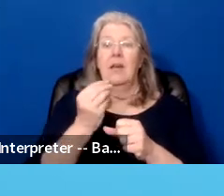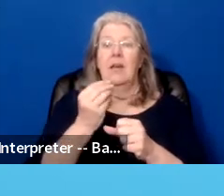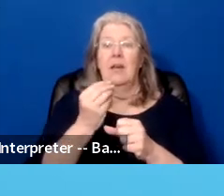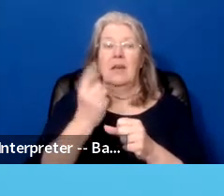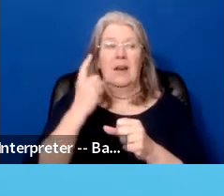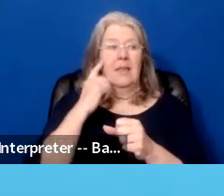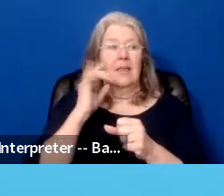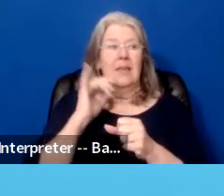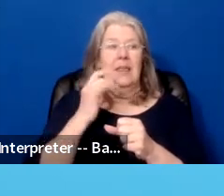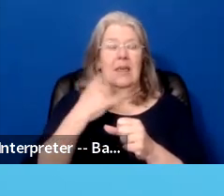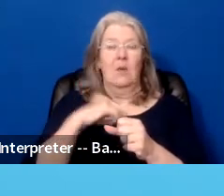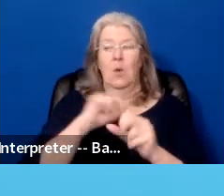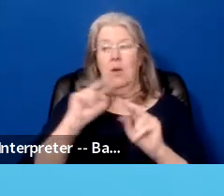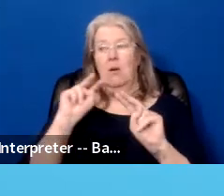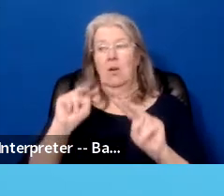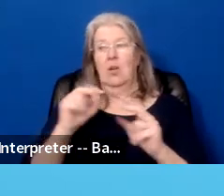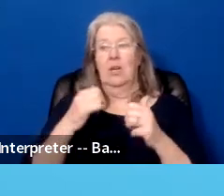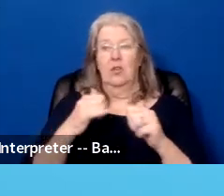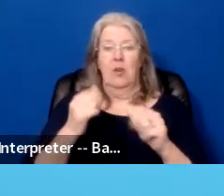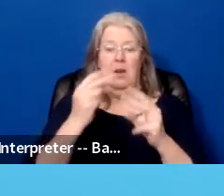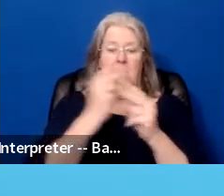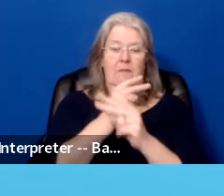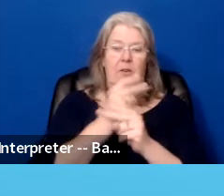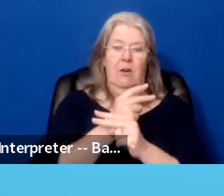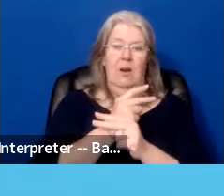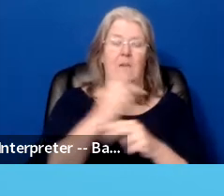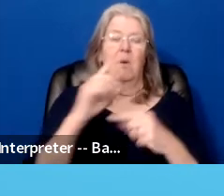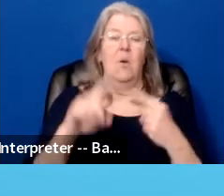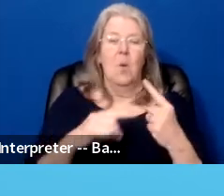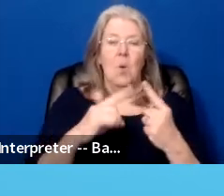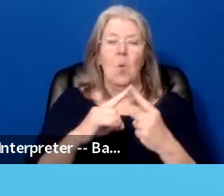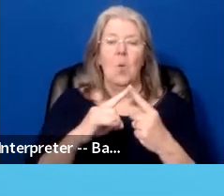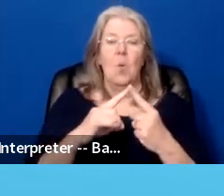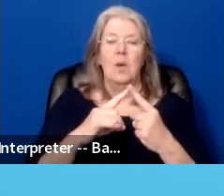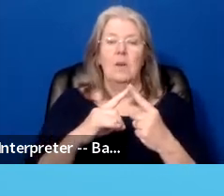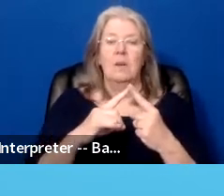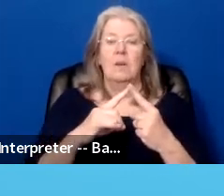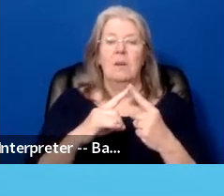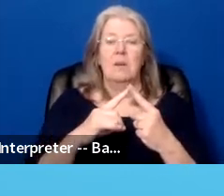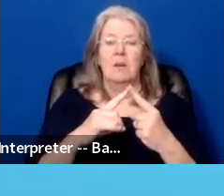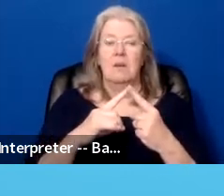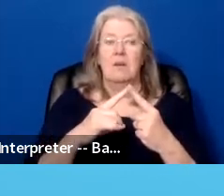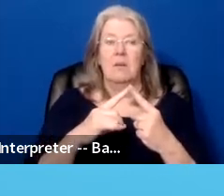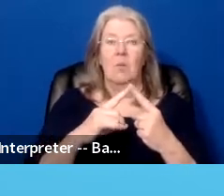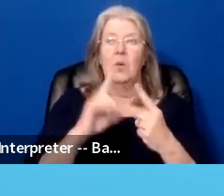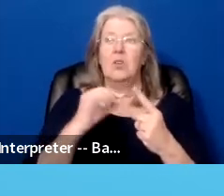that we are looking at trying to figure out when we start with that recommendation for